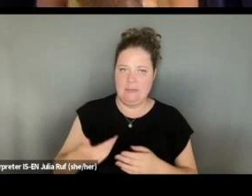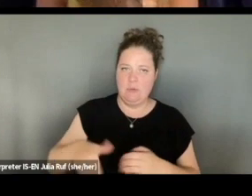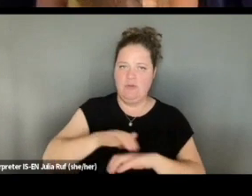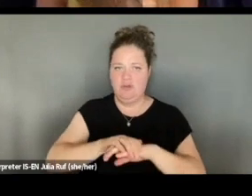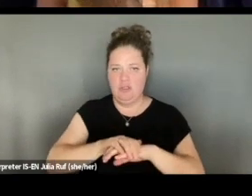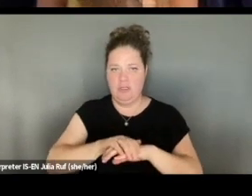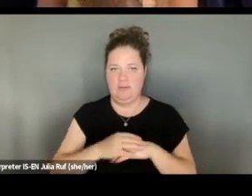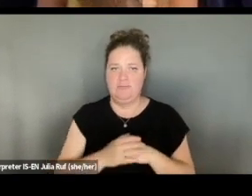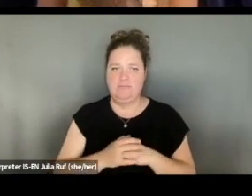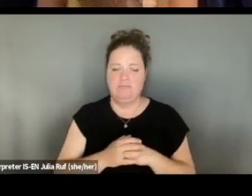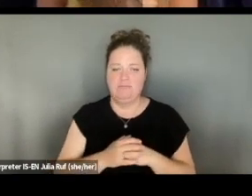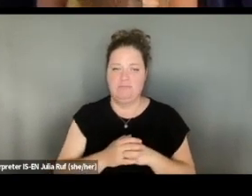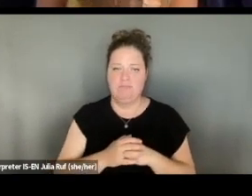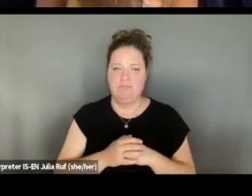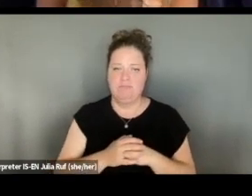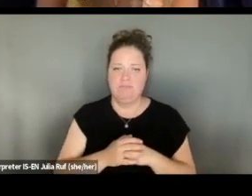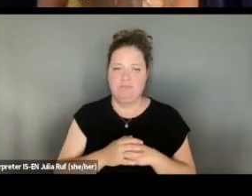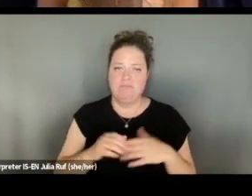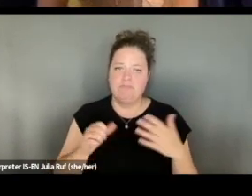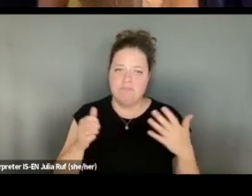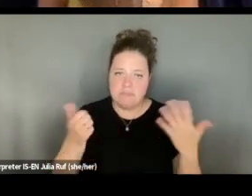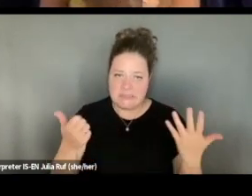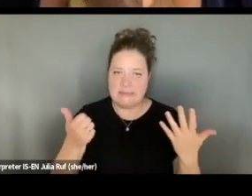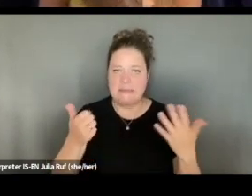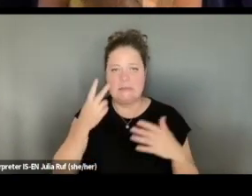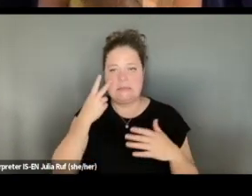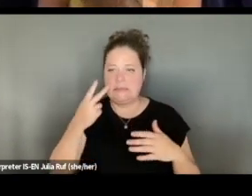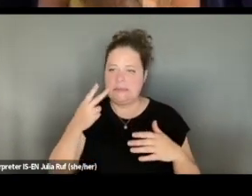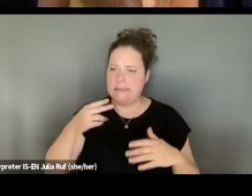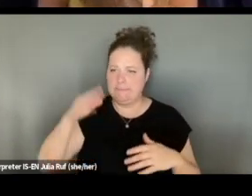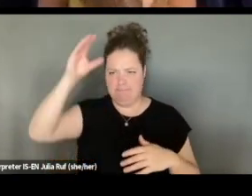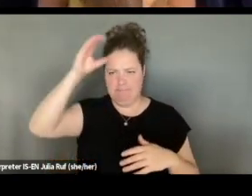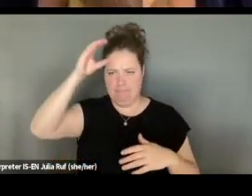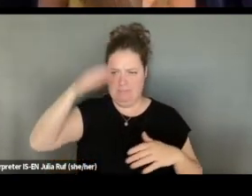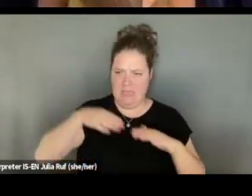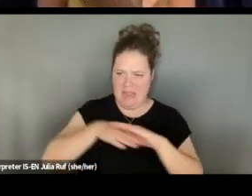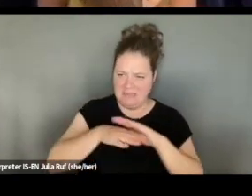something to do with the university or higher education or research; or